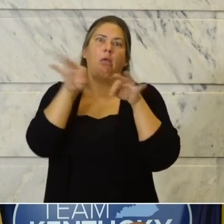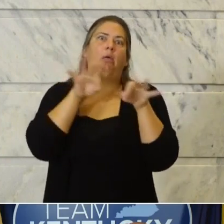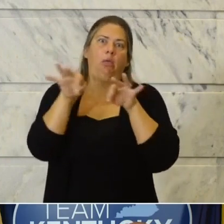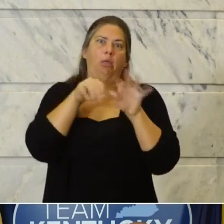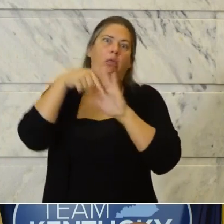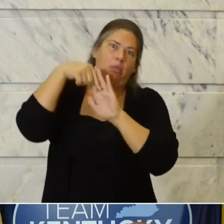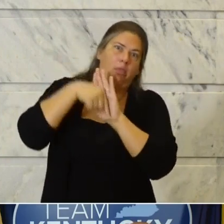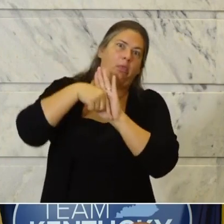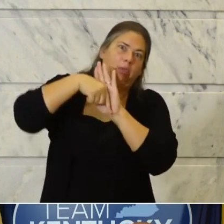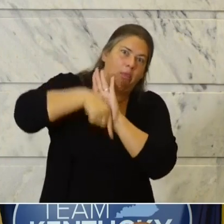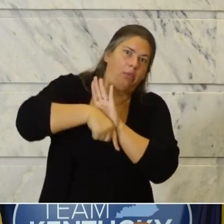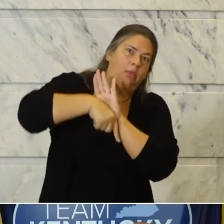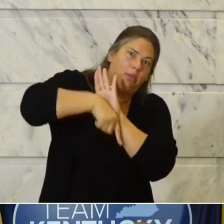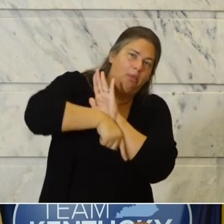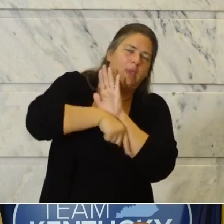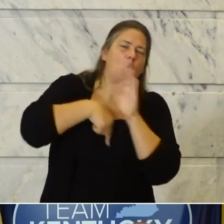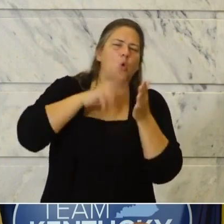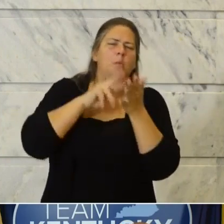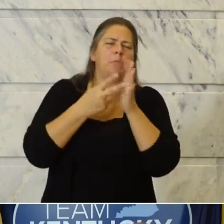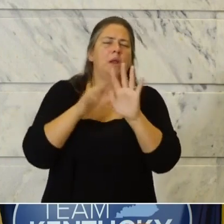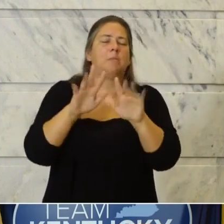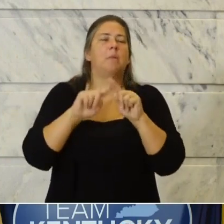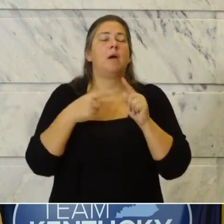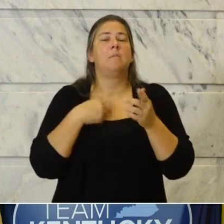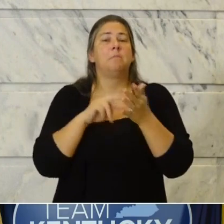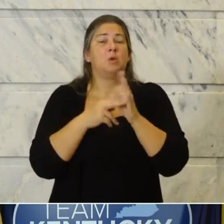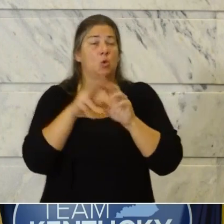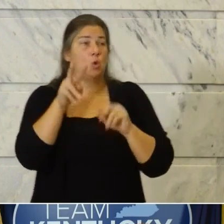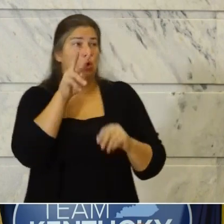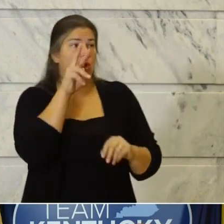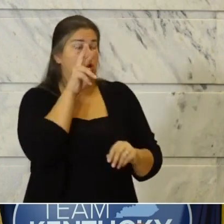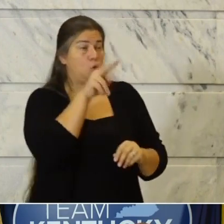healthy at school guidance. Okay, so the green and the yellow you follow the